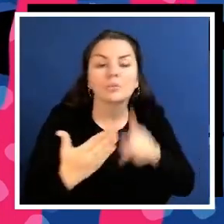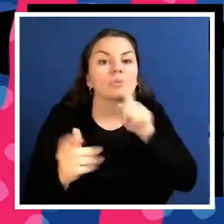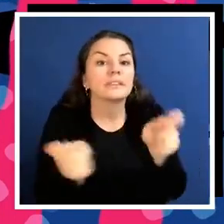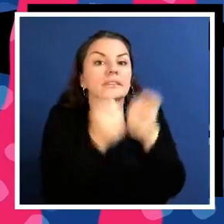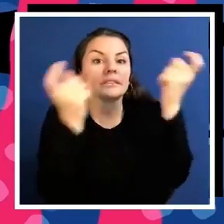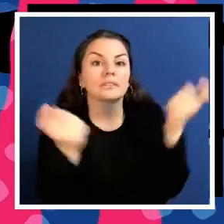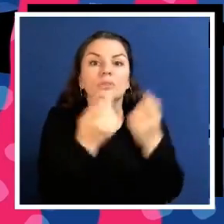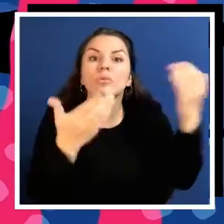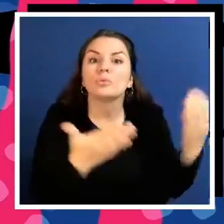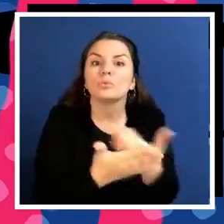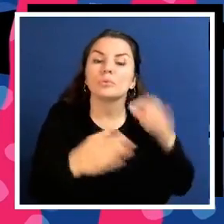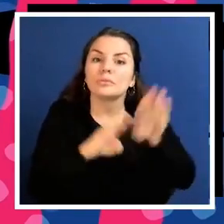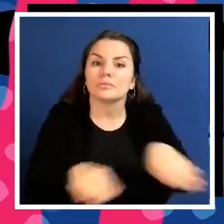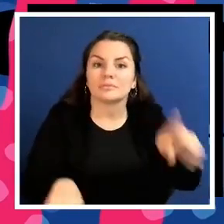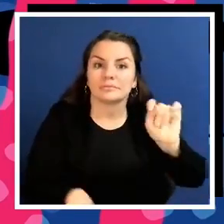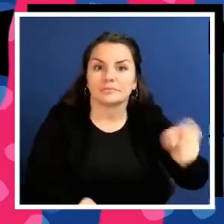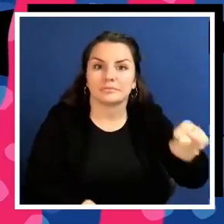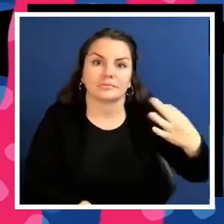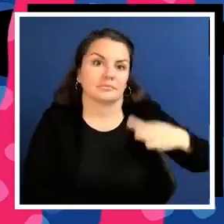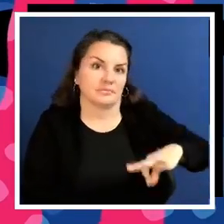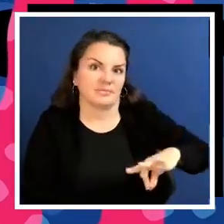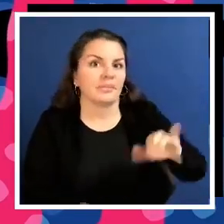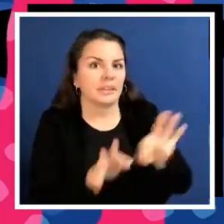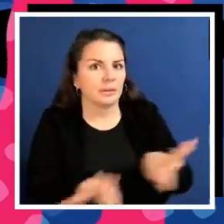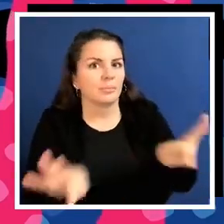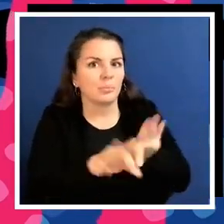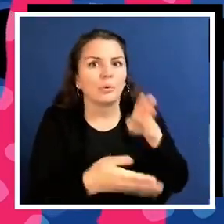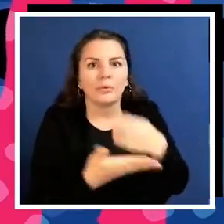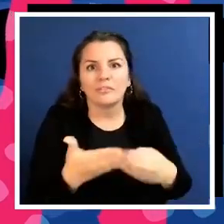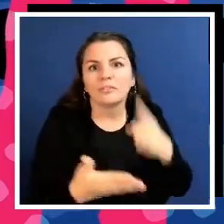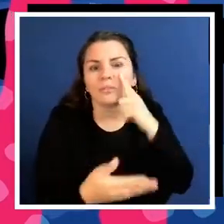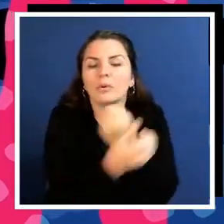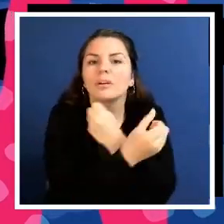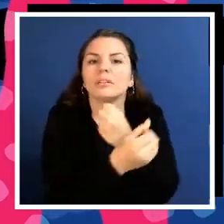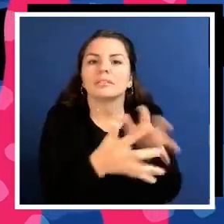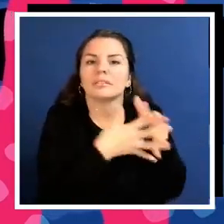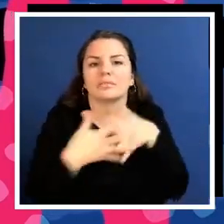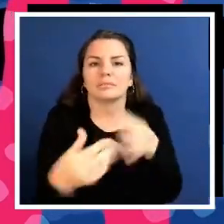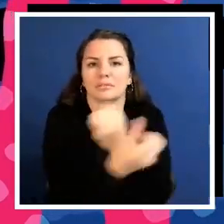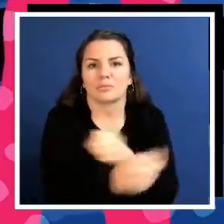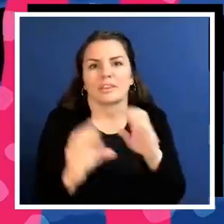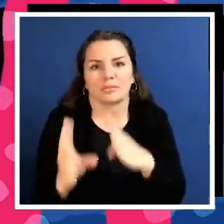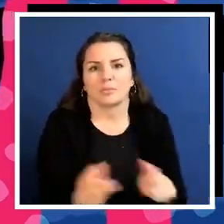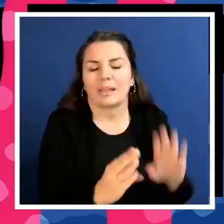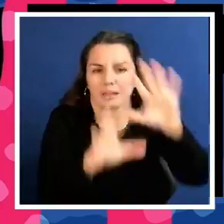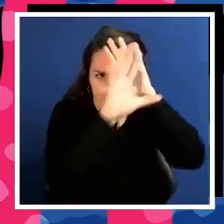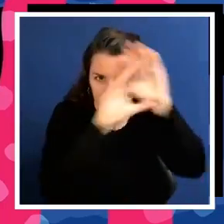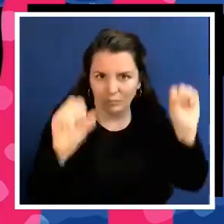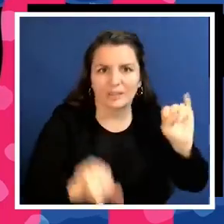PROJECT AND BBT AND THE 30 GROUPS COSPONSORING THE EVENT TODAY WE WANT TO WELCOME YOU TO TODAY'S CELEBRATION. W WE T T TOTHTHER A PROGRAM TO